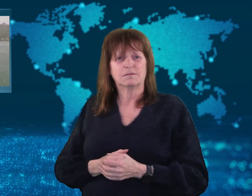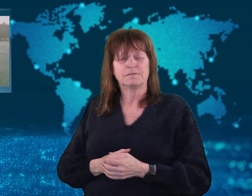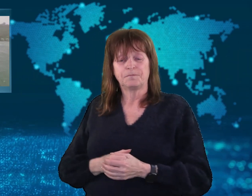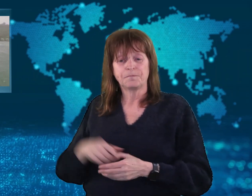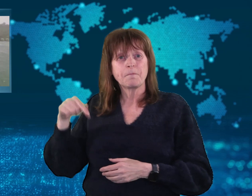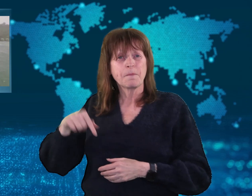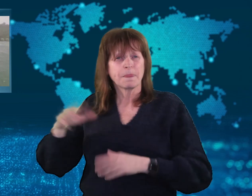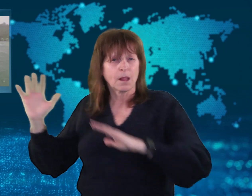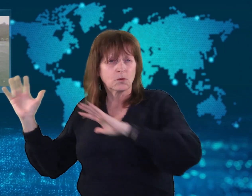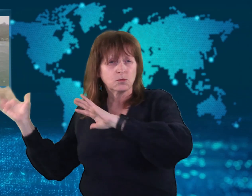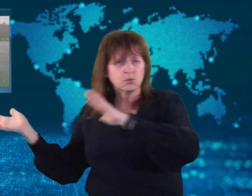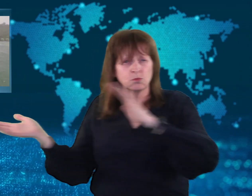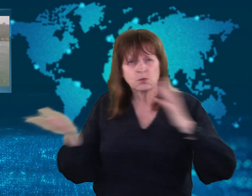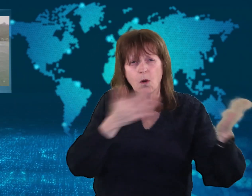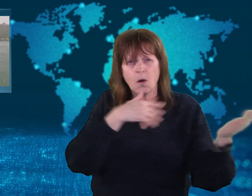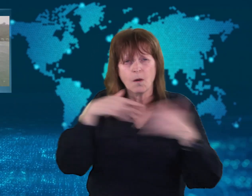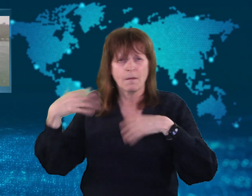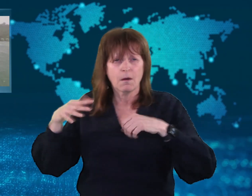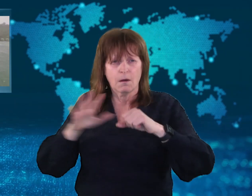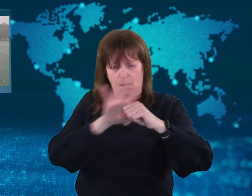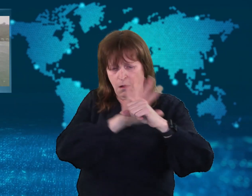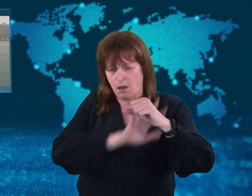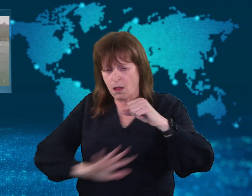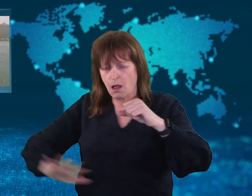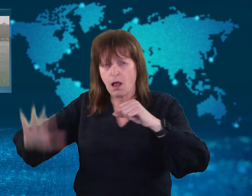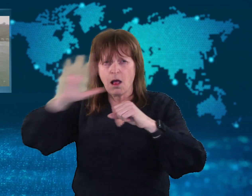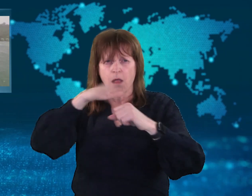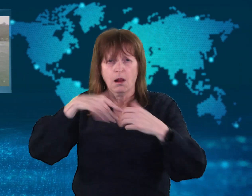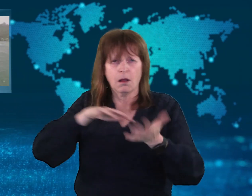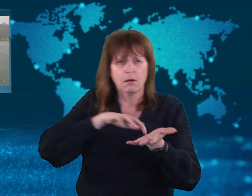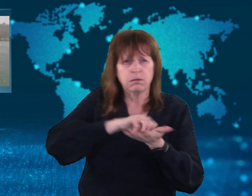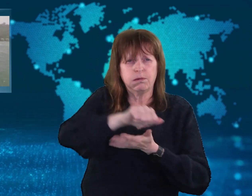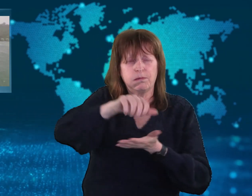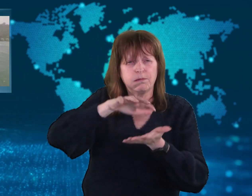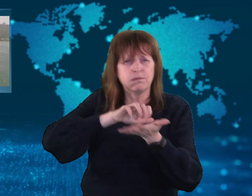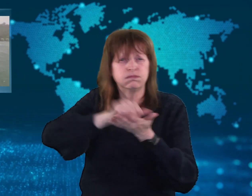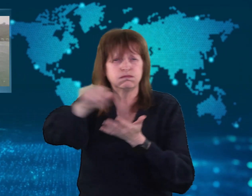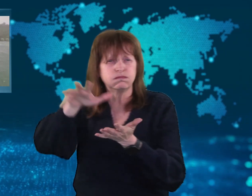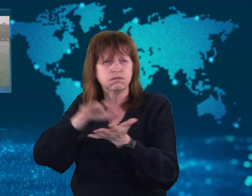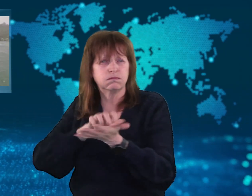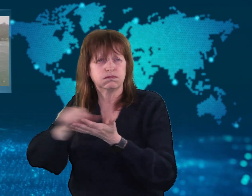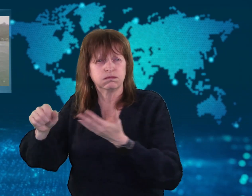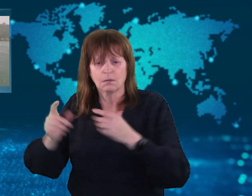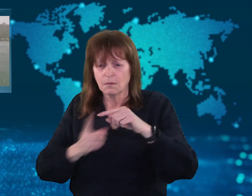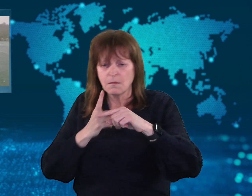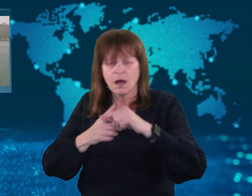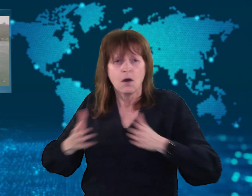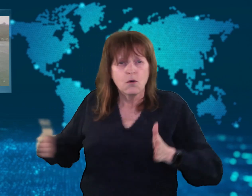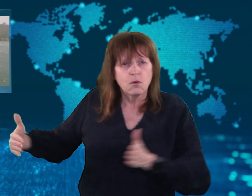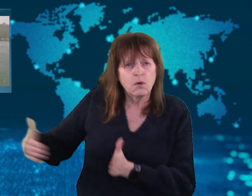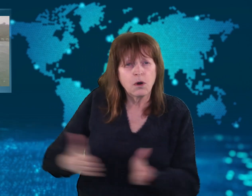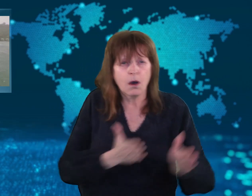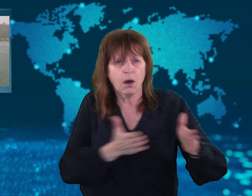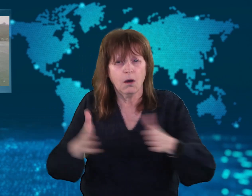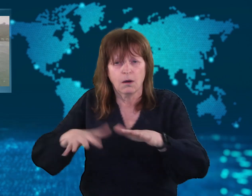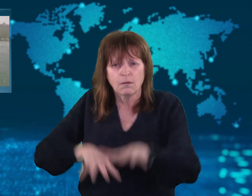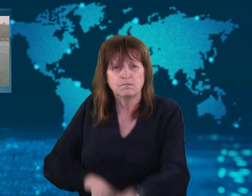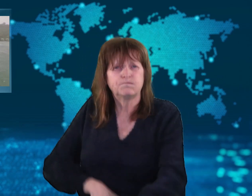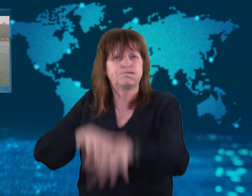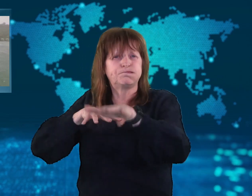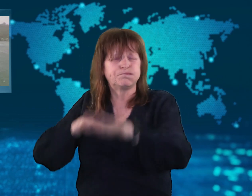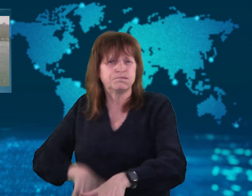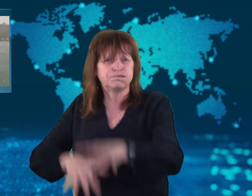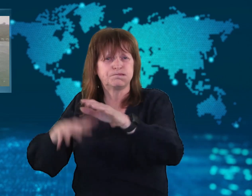tear roofs and walls off homes.